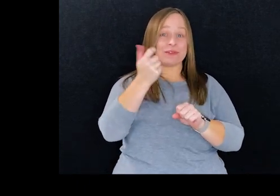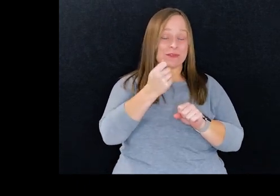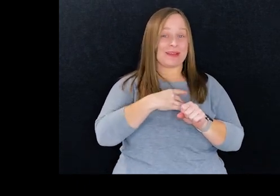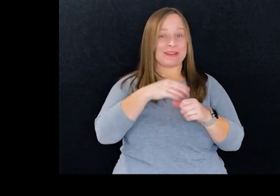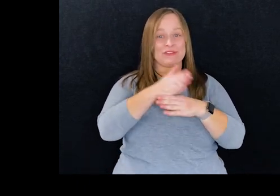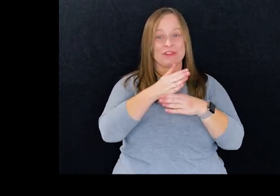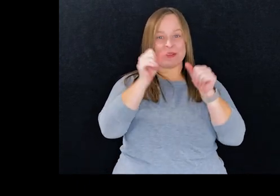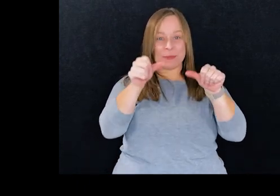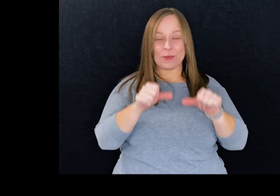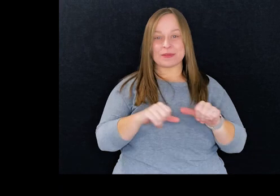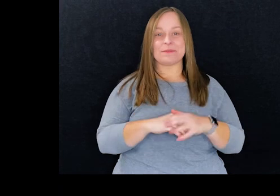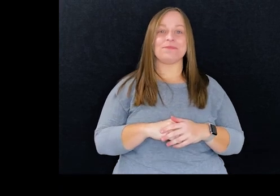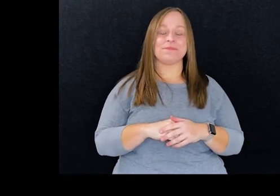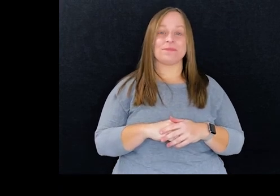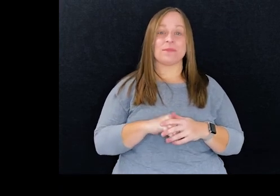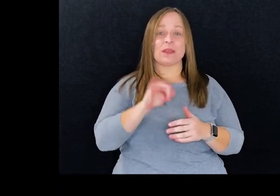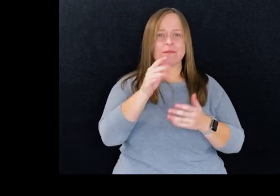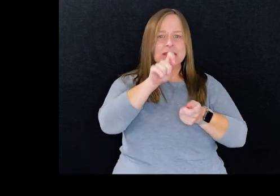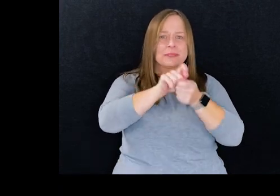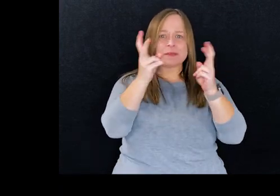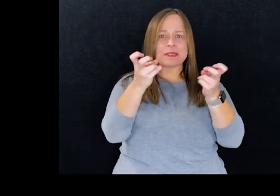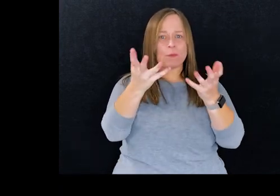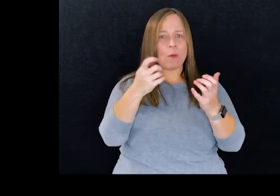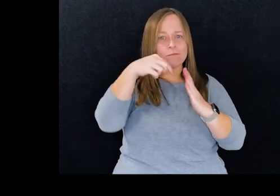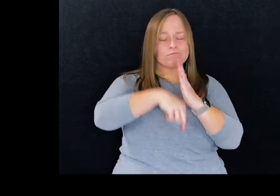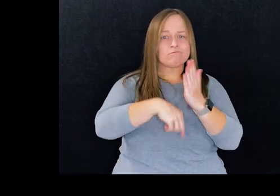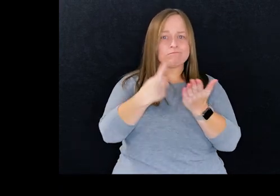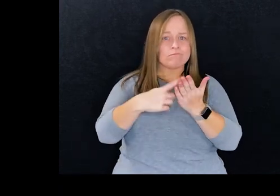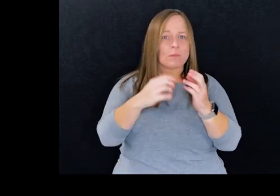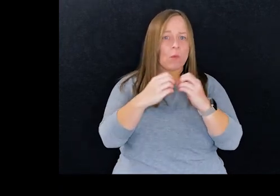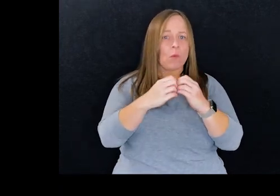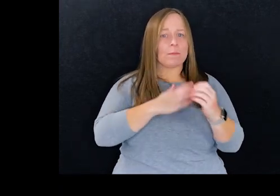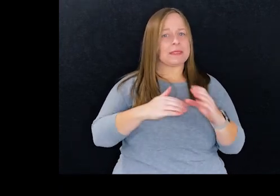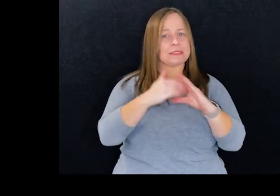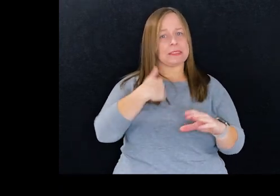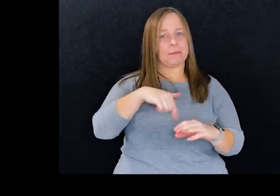to subscribe, like and share this post. If there is a subject you would like us to discuss,